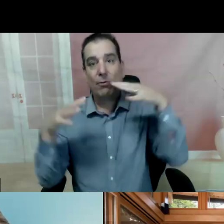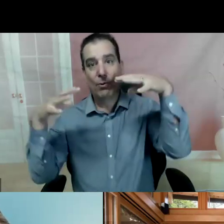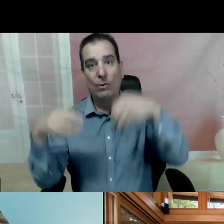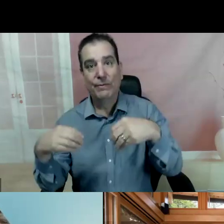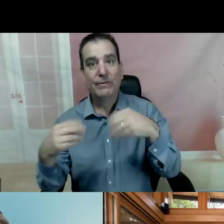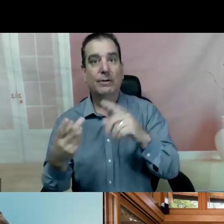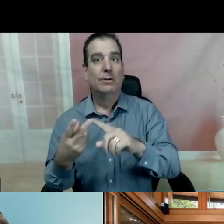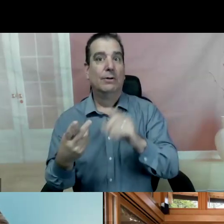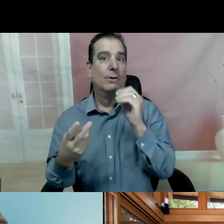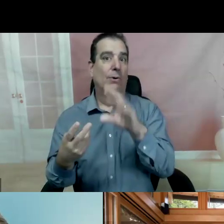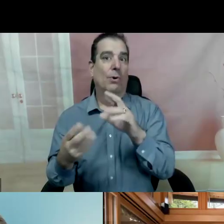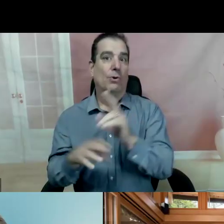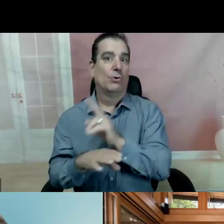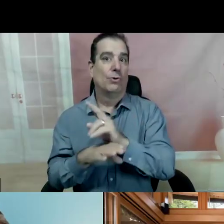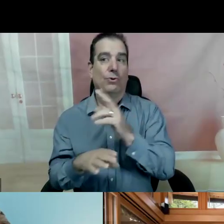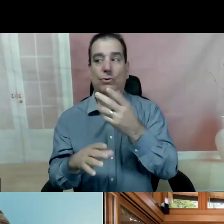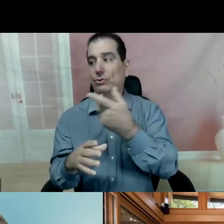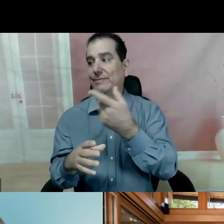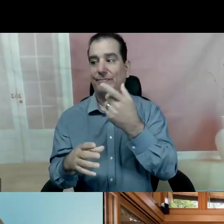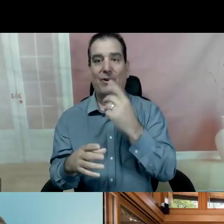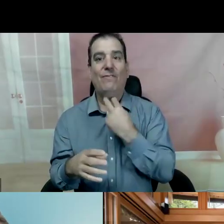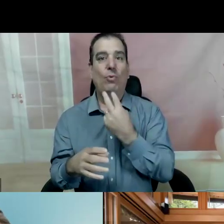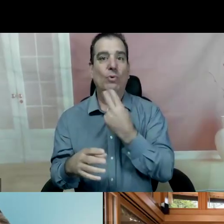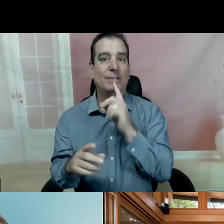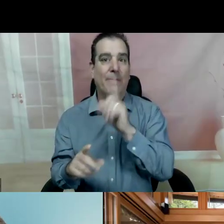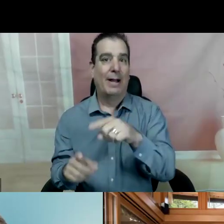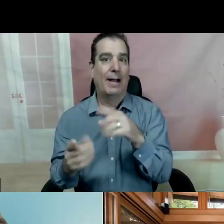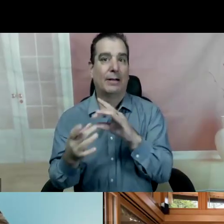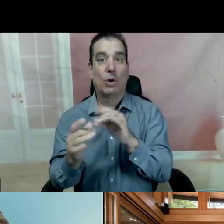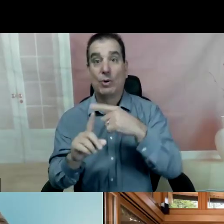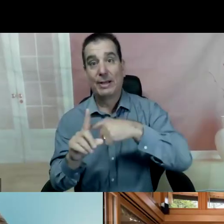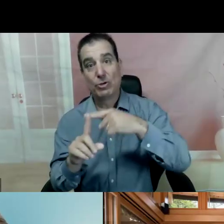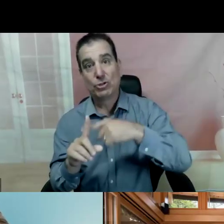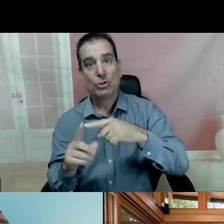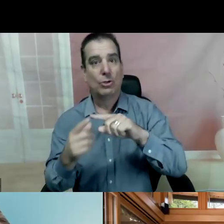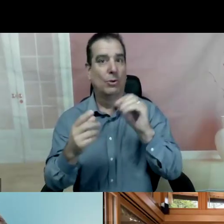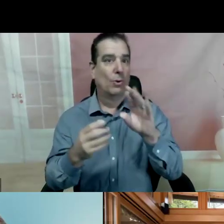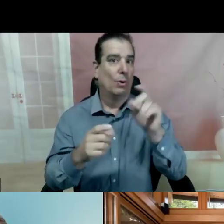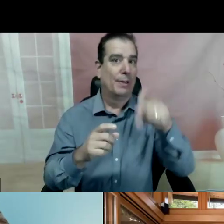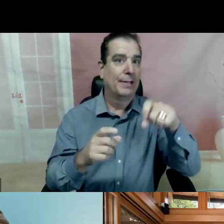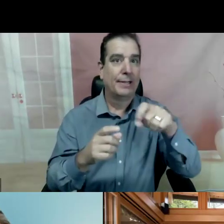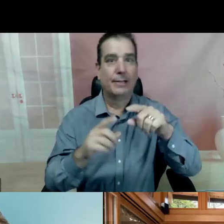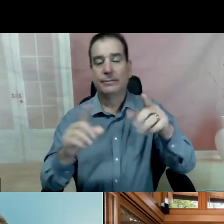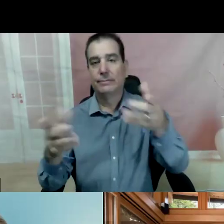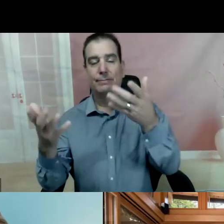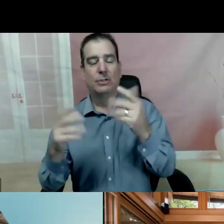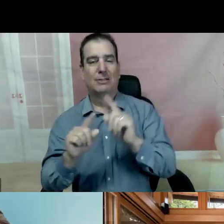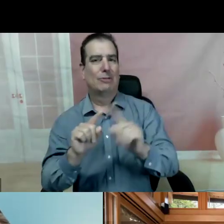They can say commands to turn the lights off, or use their voice to command the temperature